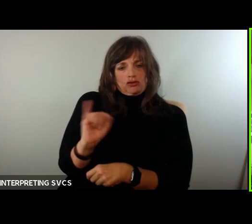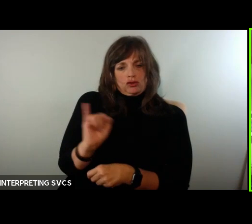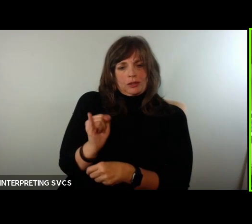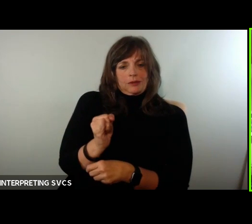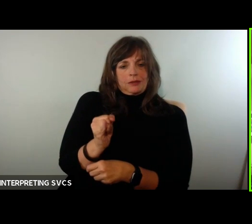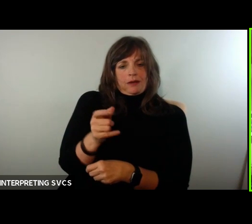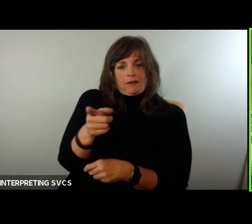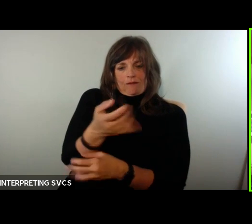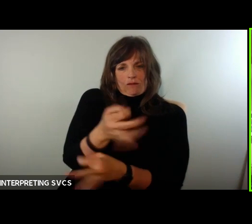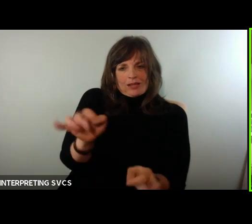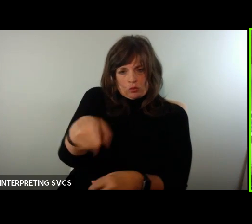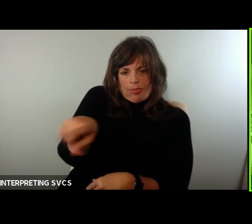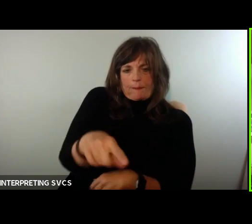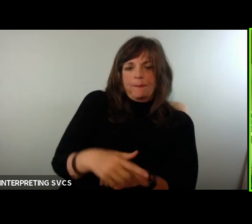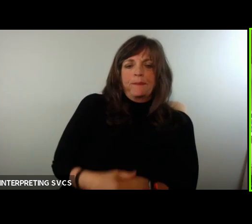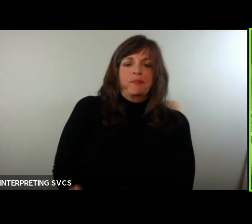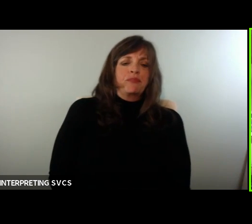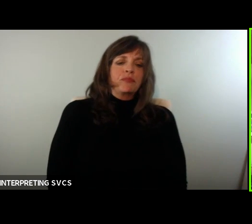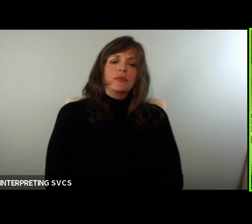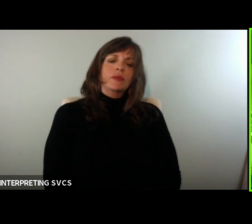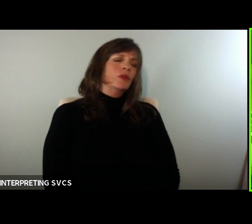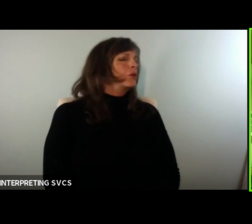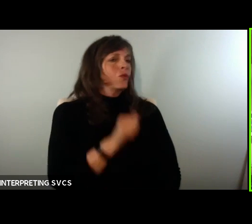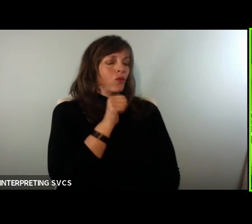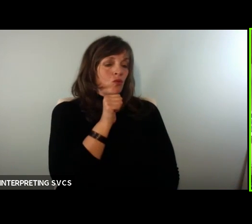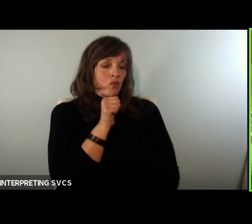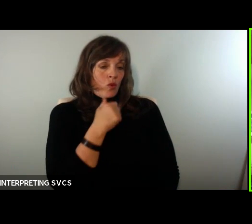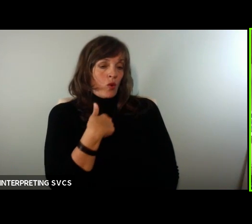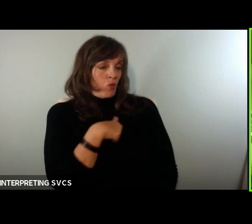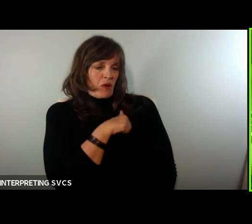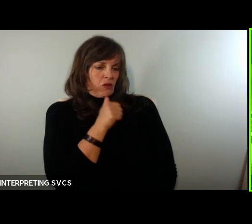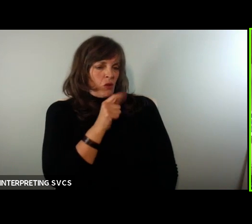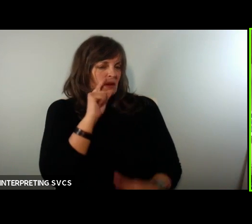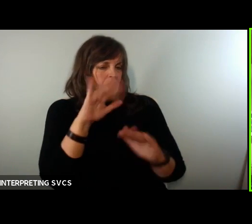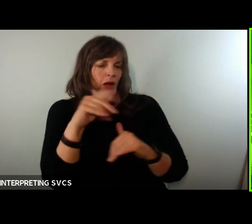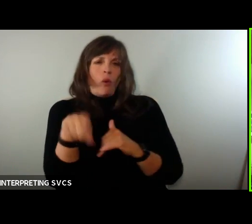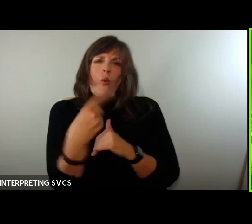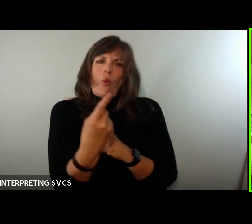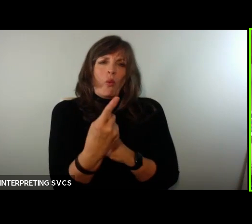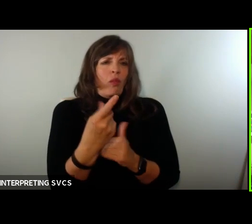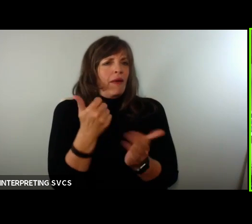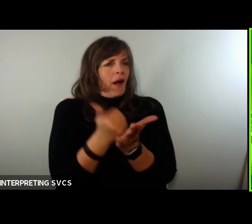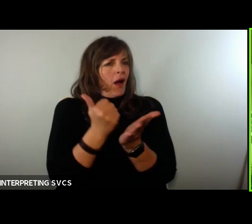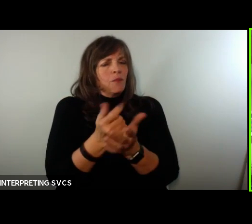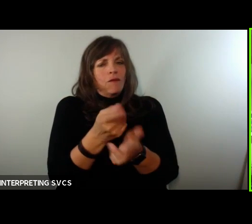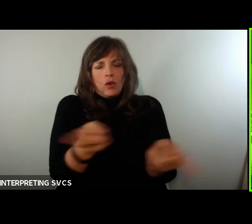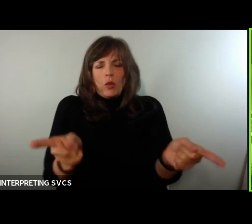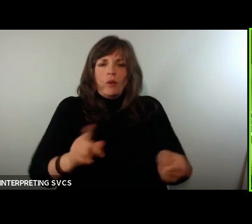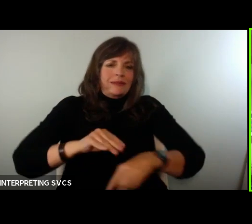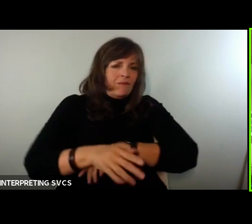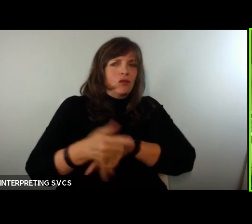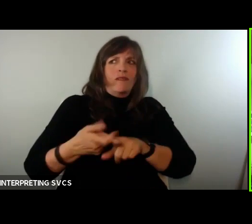federal aid package related to coronavirus. This was a very quick package meant to address certain issues.